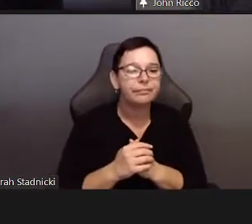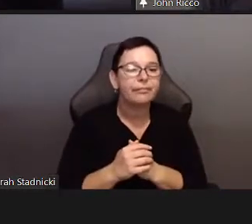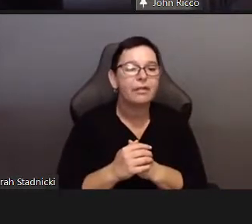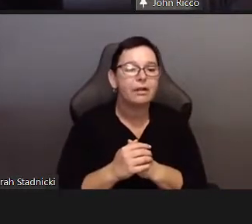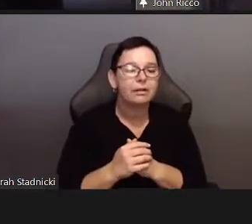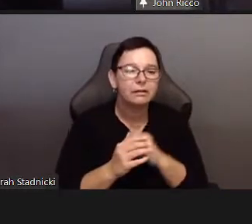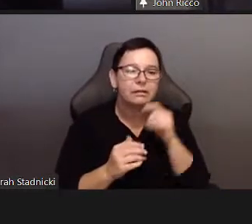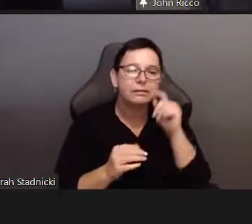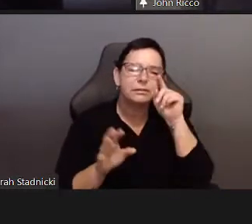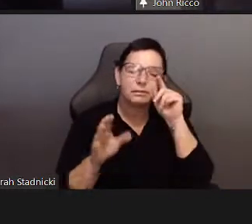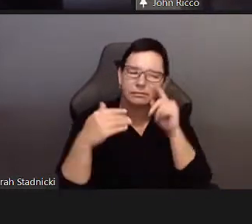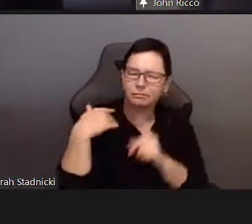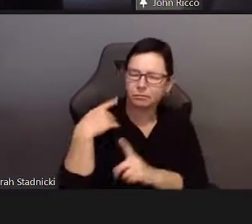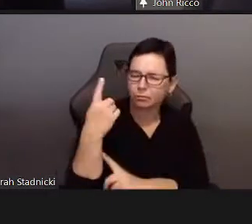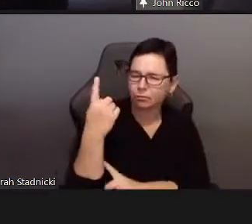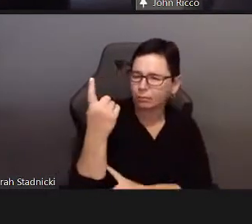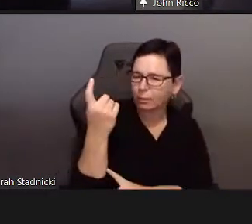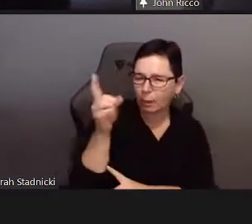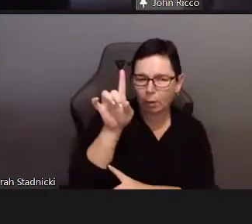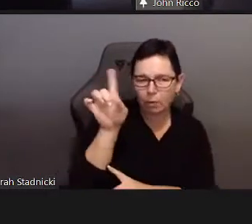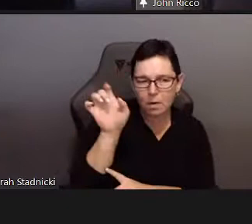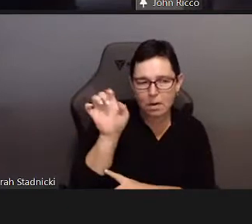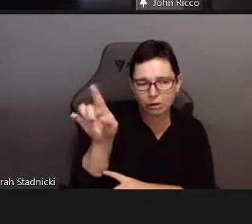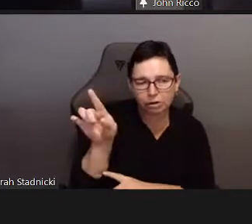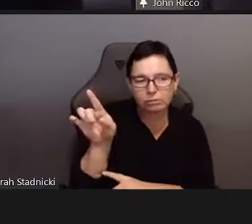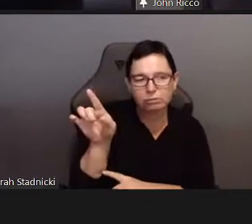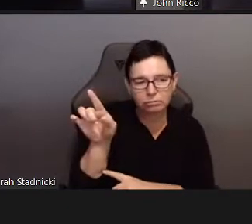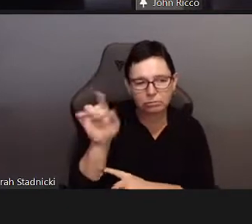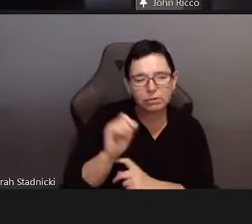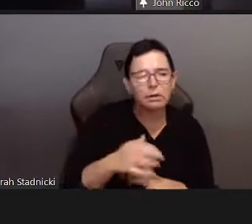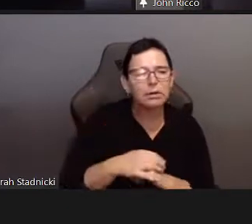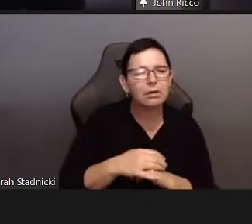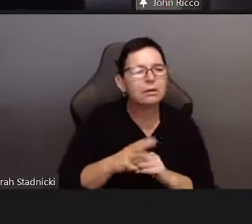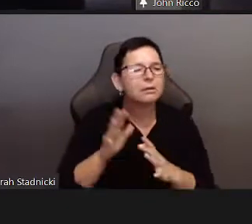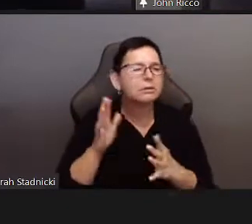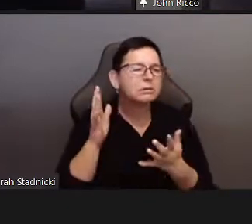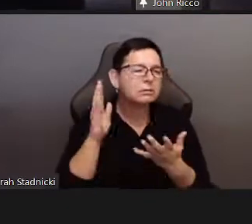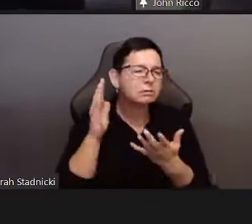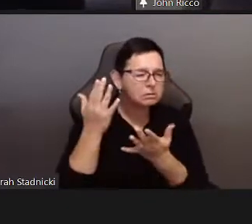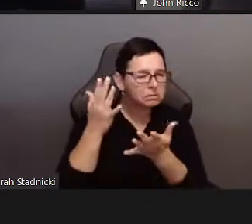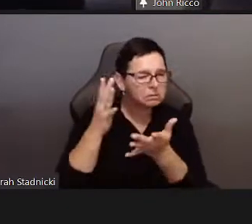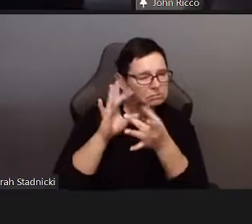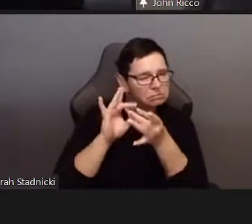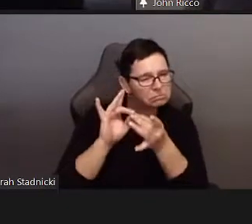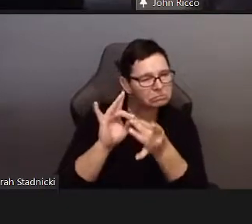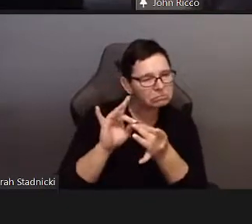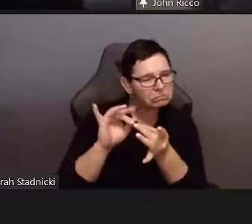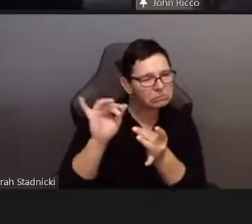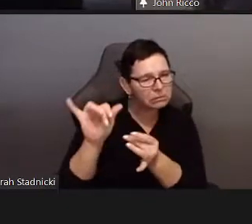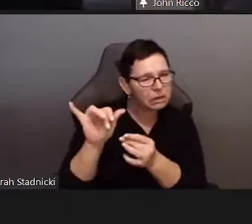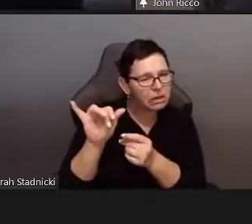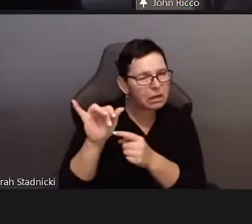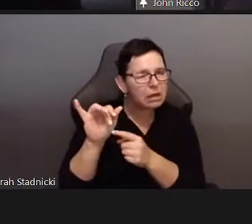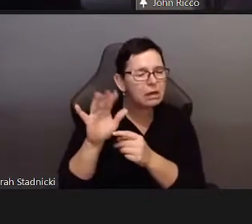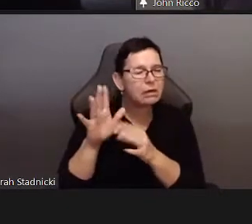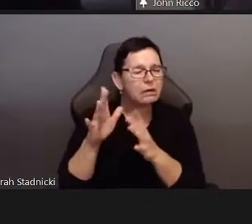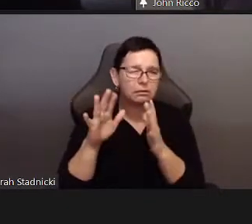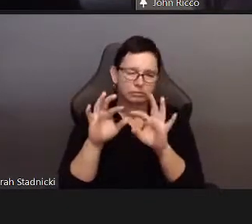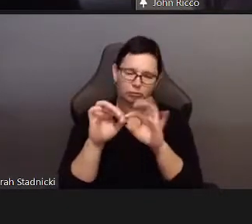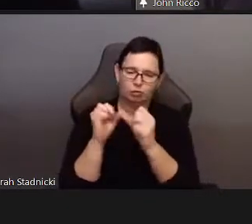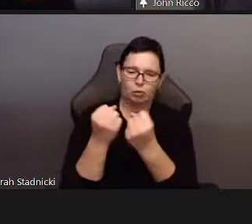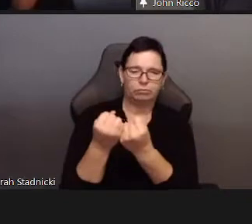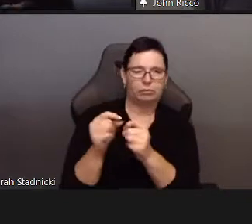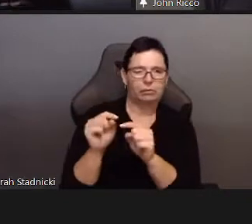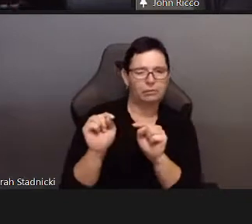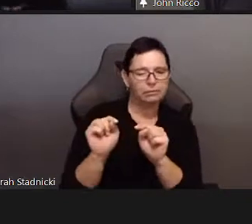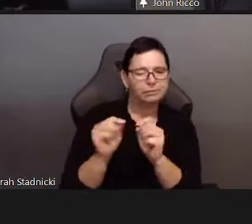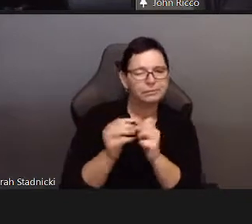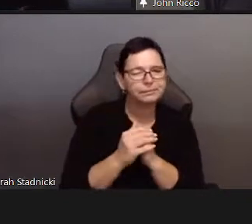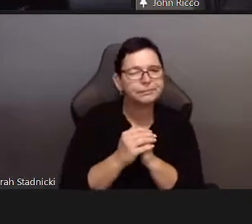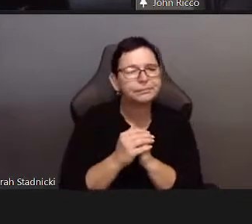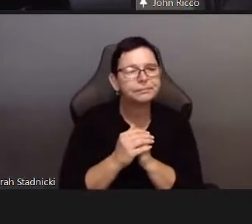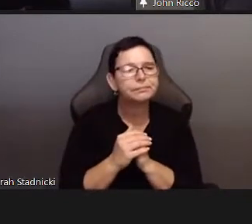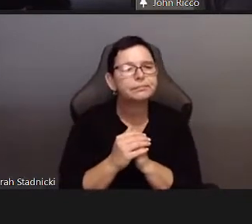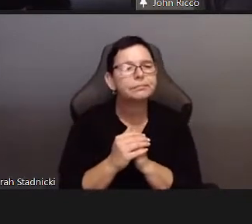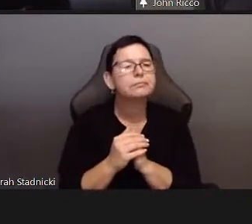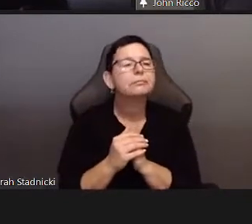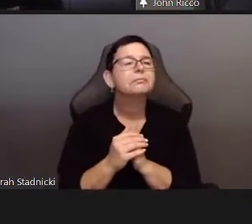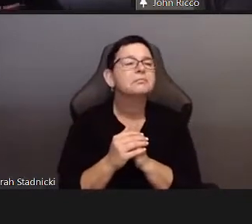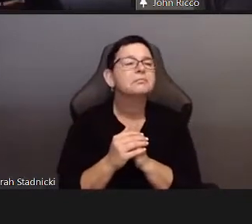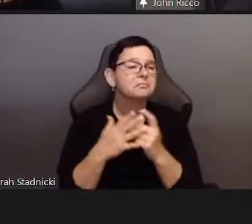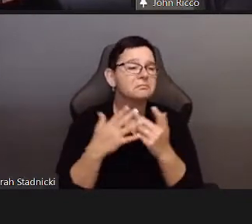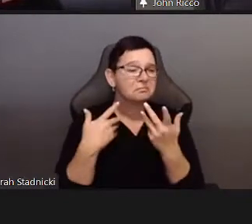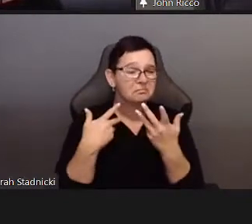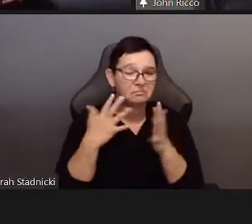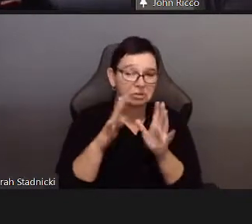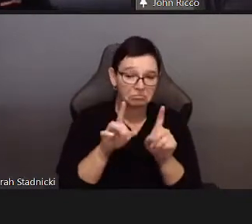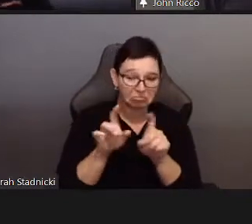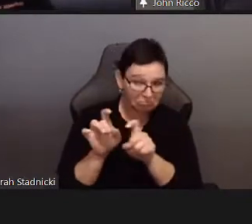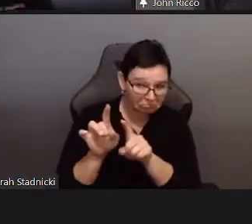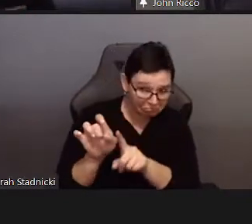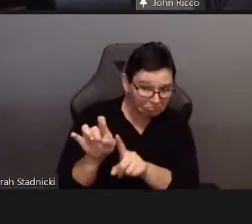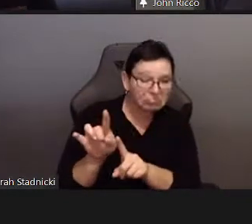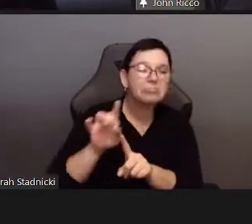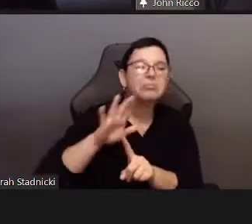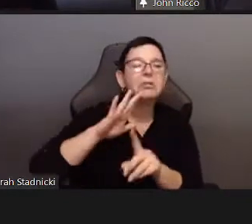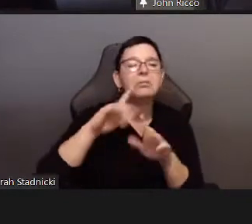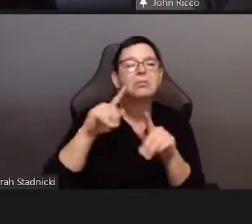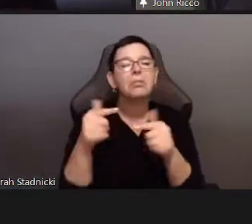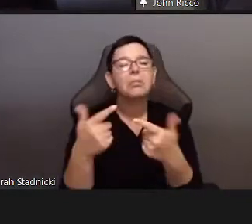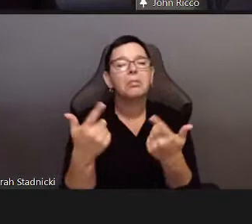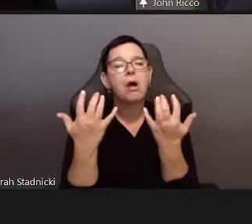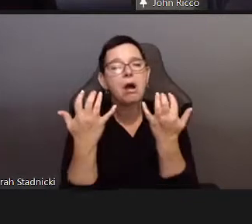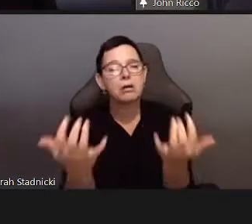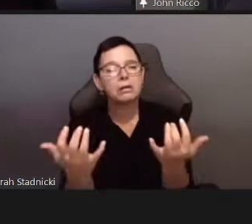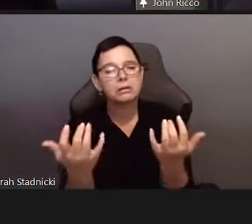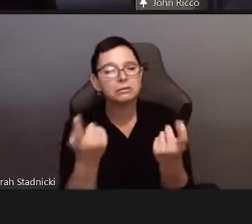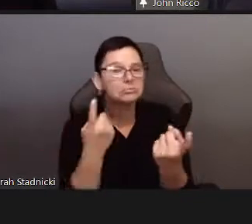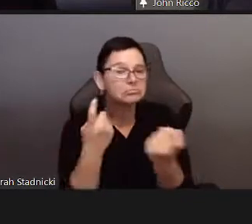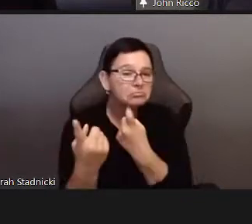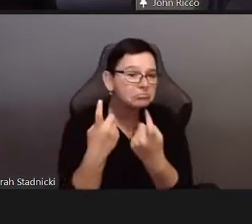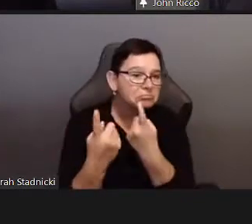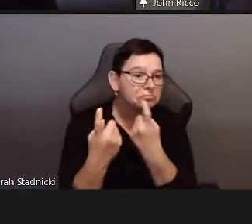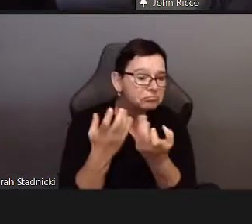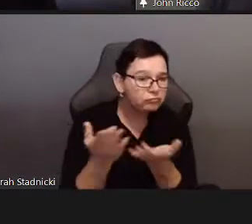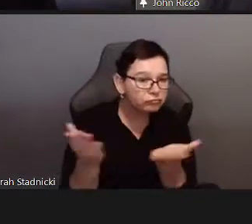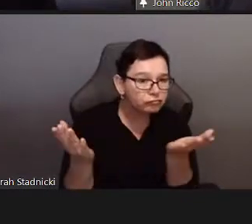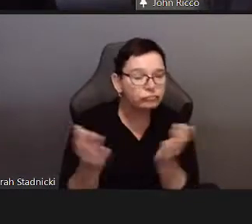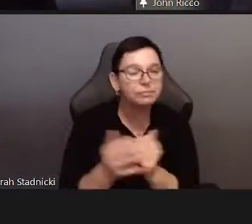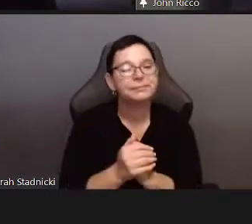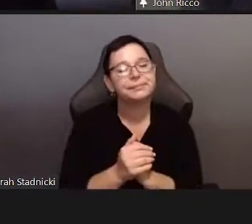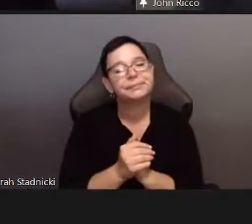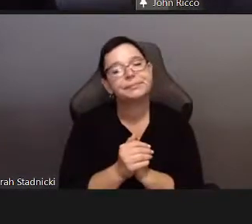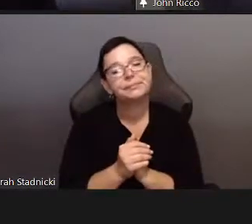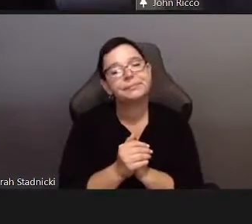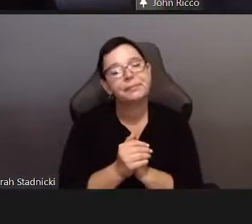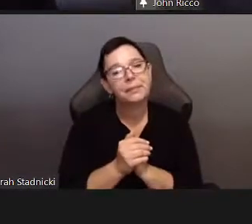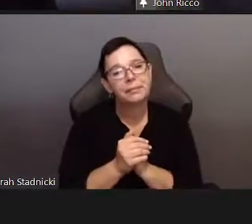ti’s time to think about wanting ot be included all the time. You know?